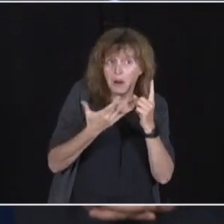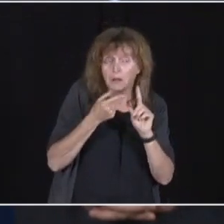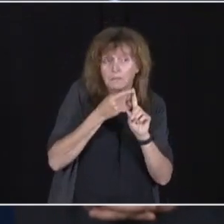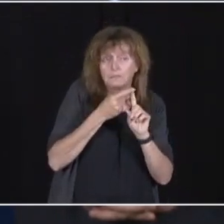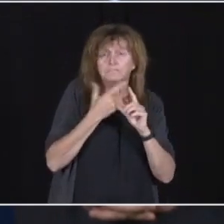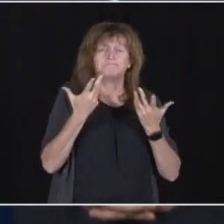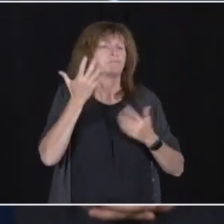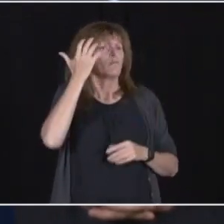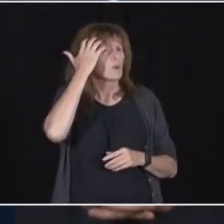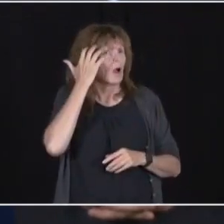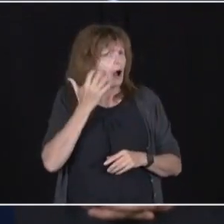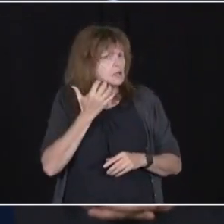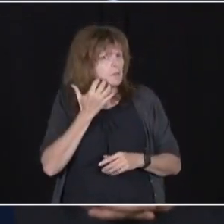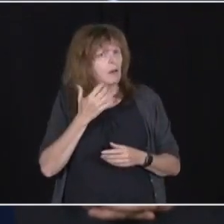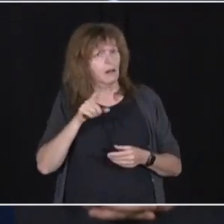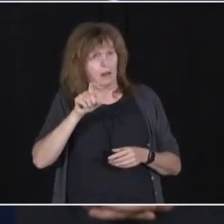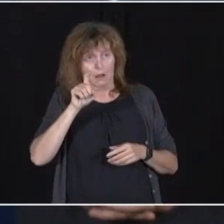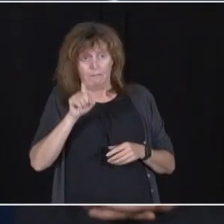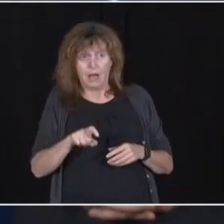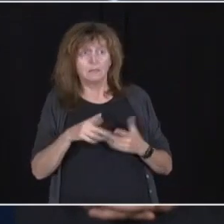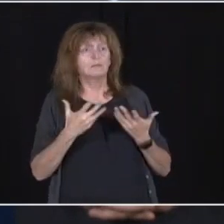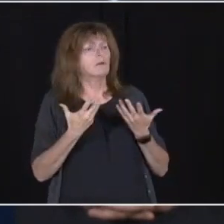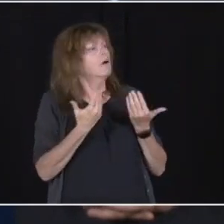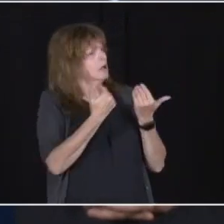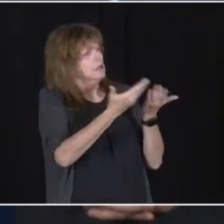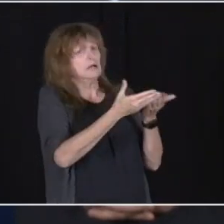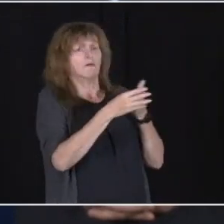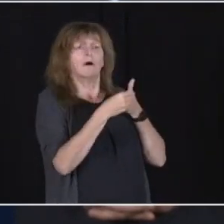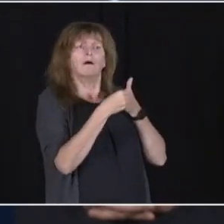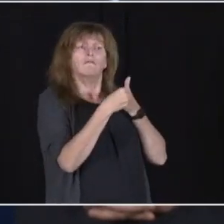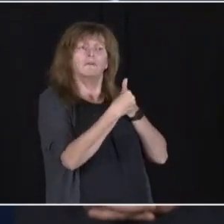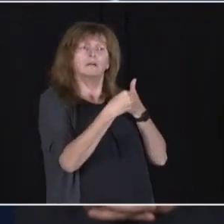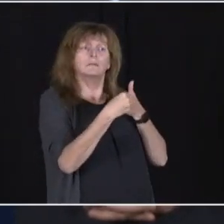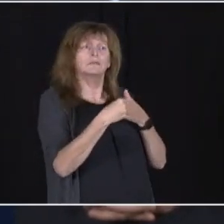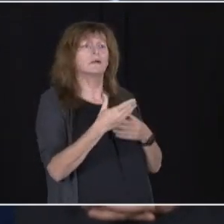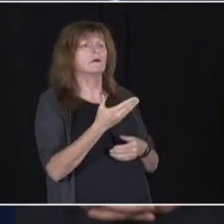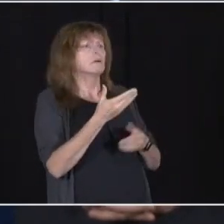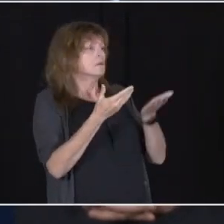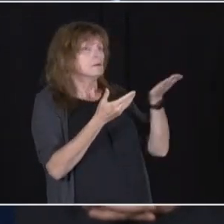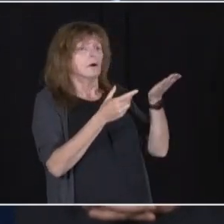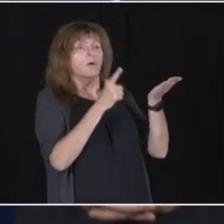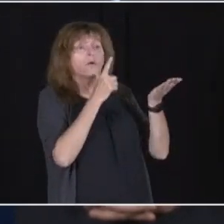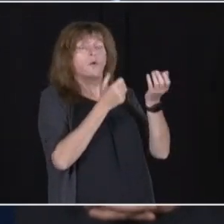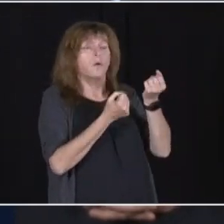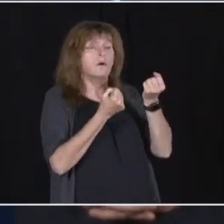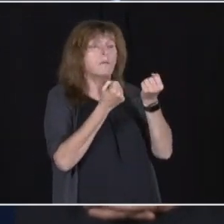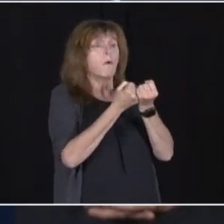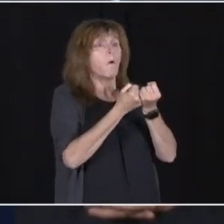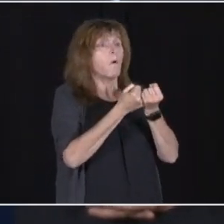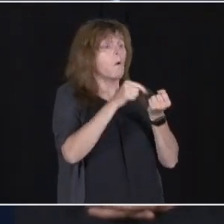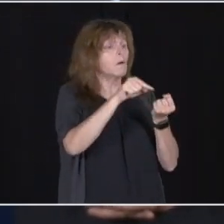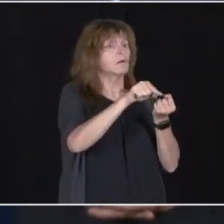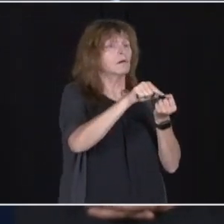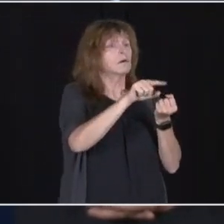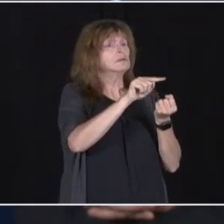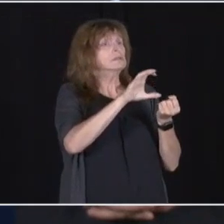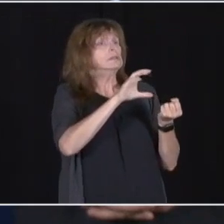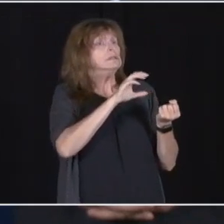It is about making sure begin the flexibility to hospitals to help out on the long-term care folks with their staff. Making sure that the long-term care staff